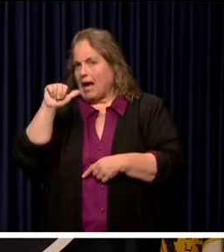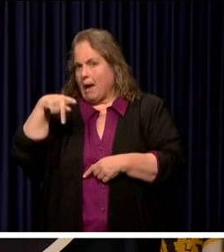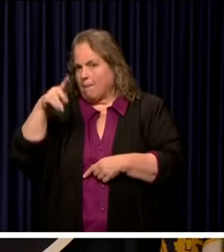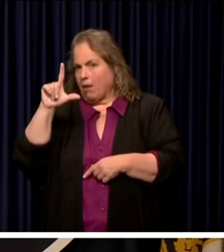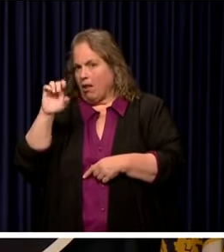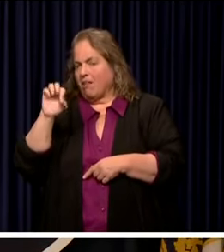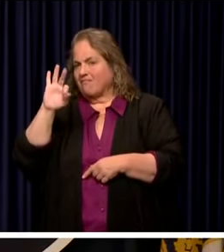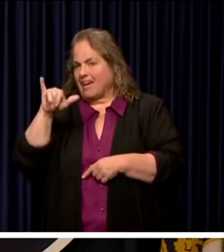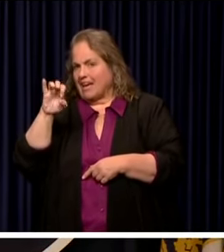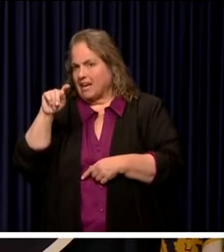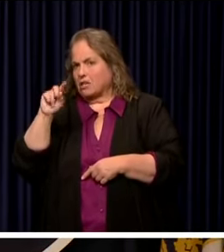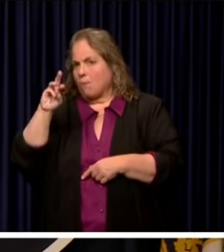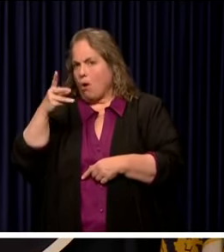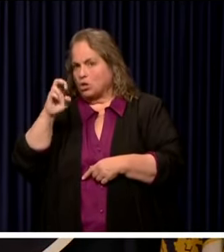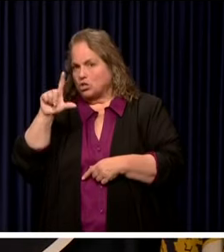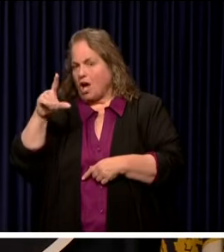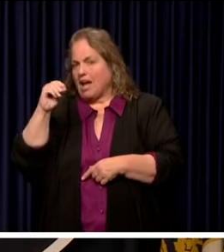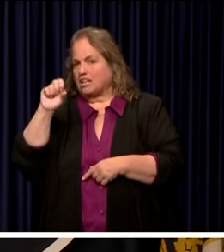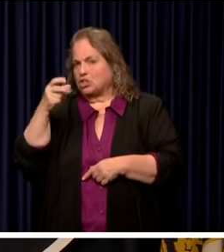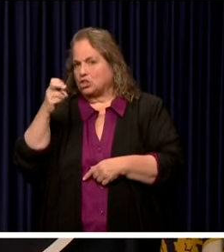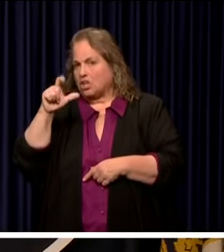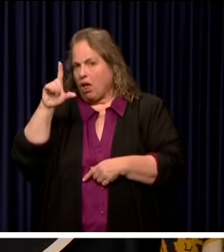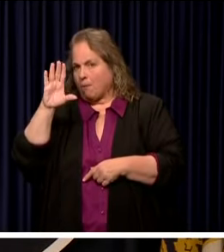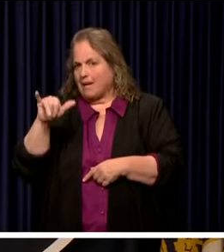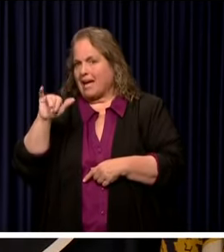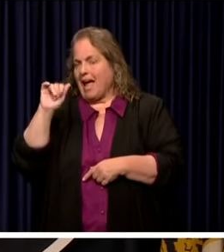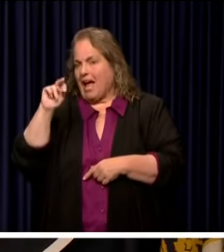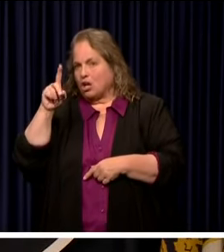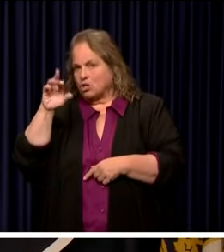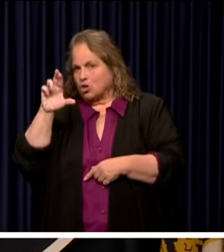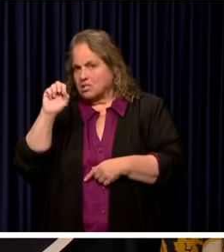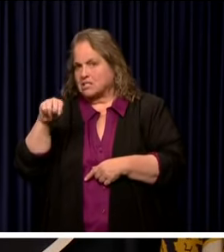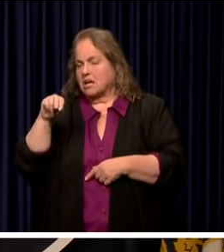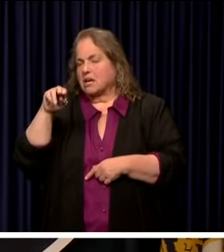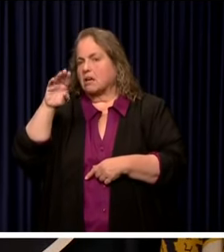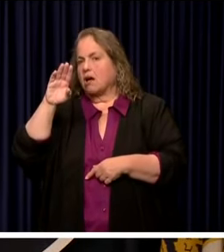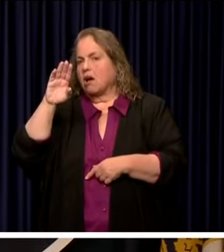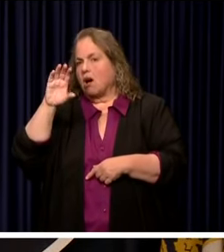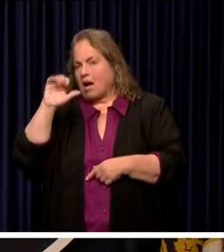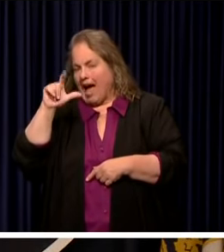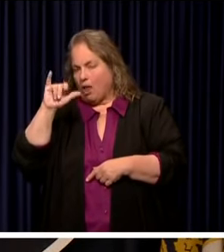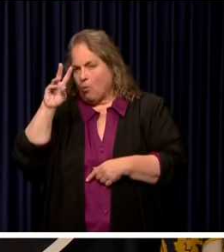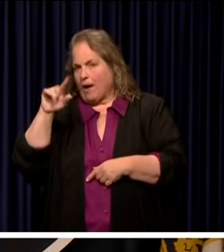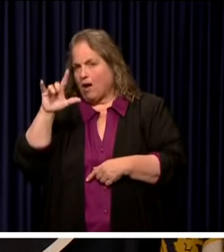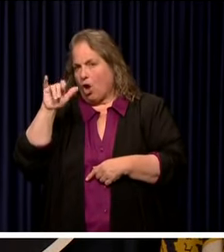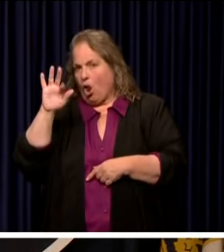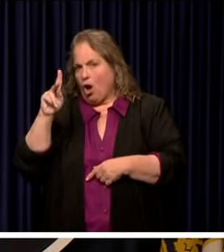WE HAVE LOST 17 KENTUCKIANS.